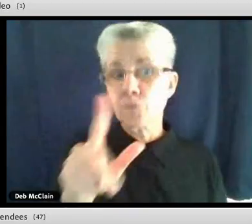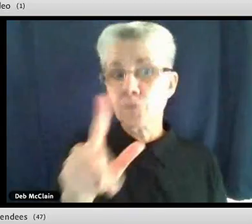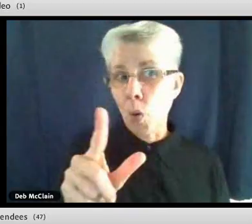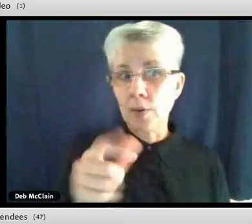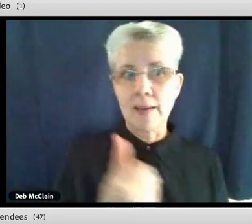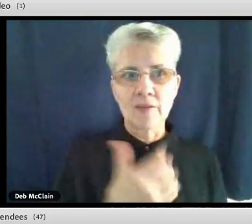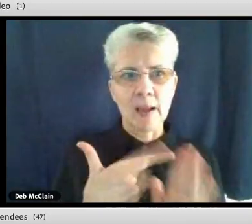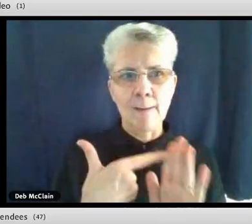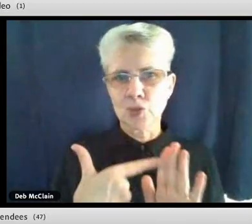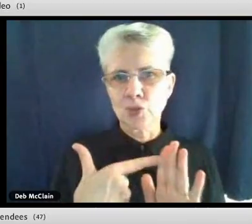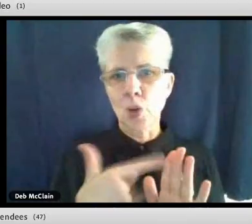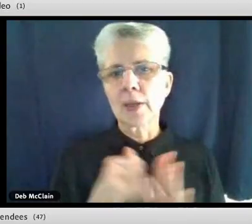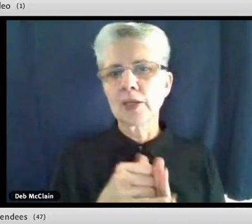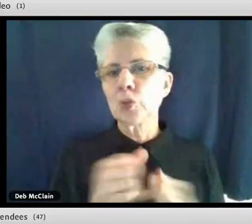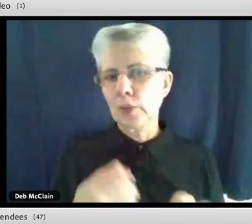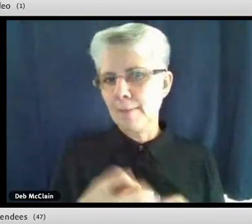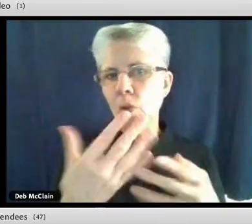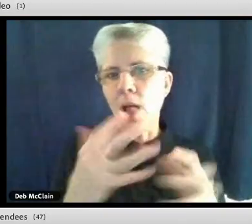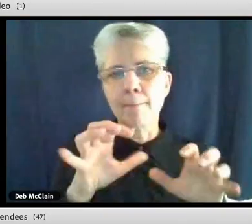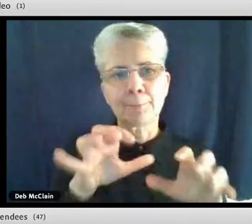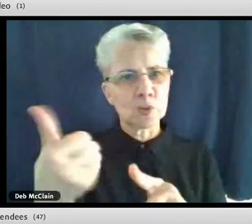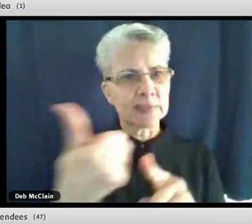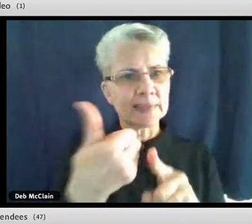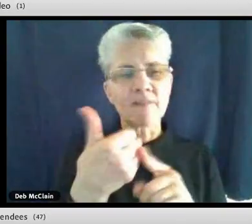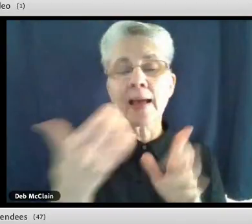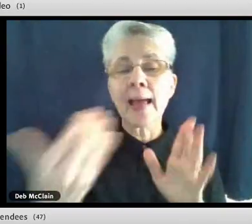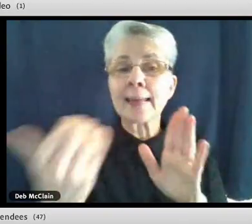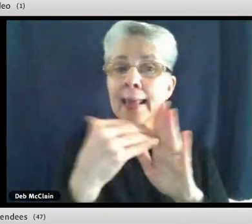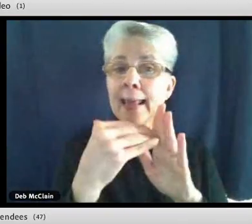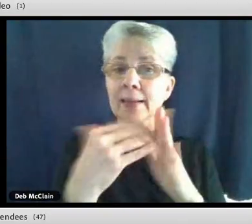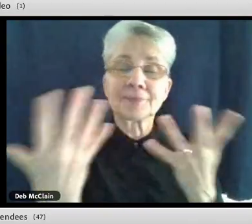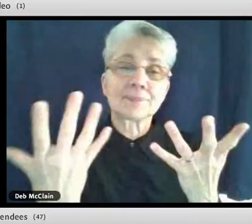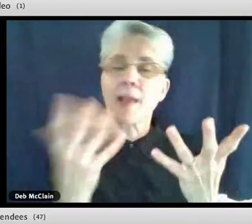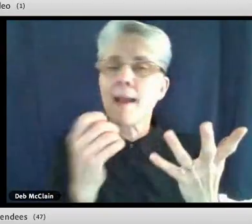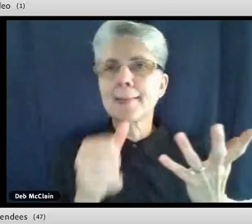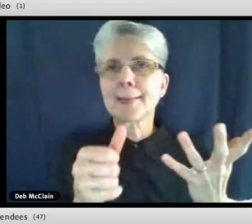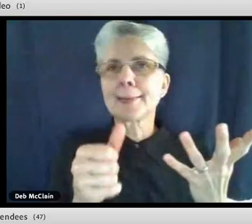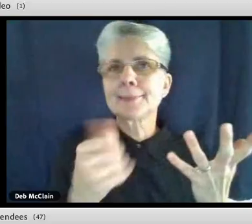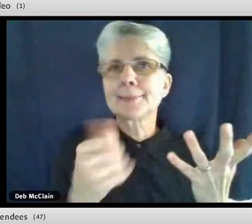is available to the public, and again, you know, I went through this pretty quickly,